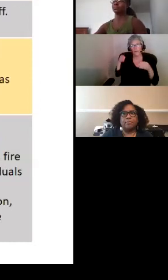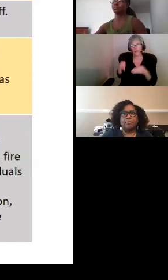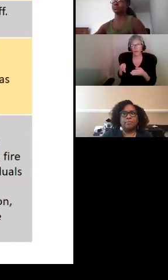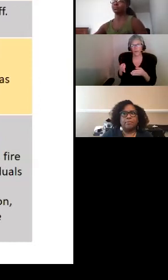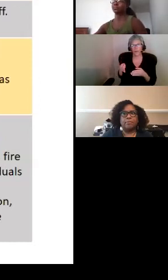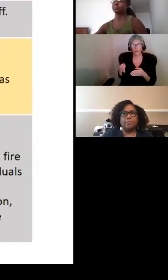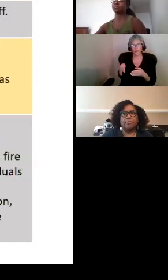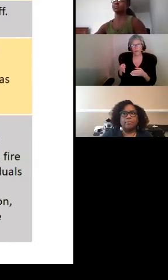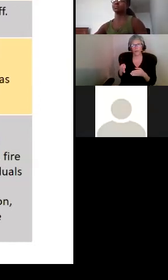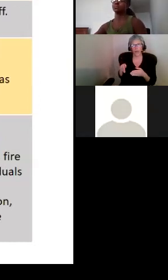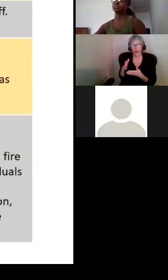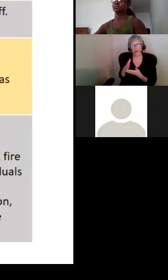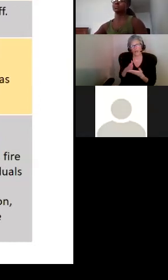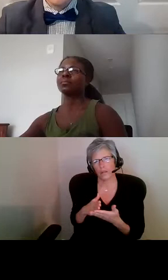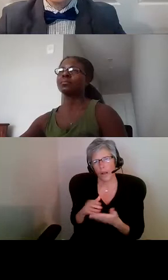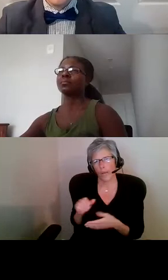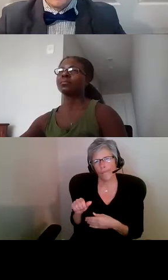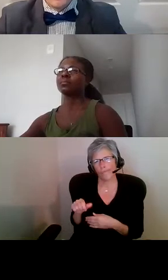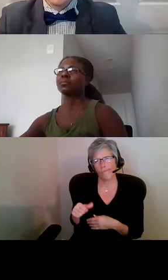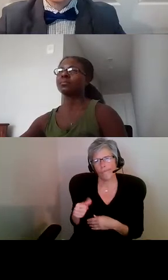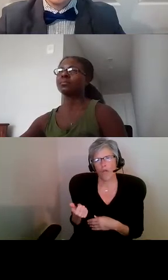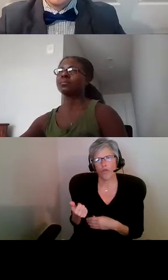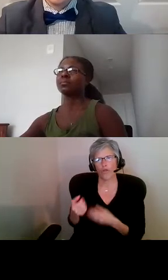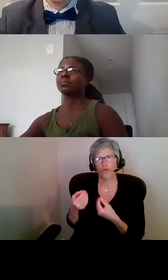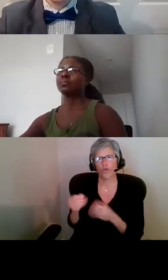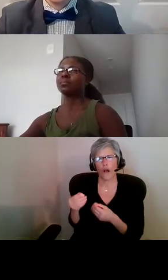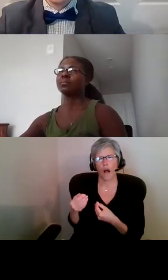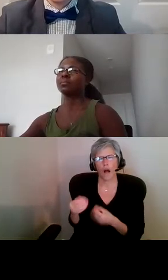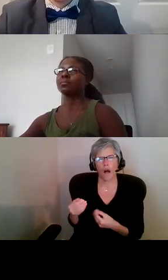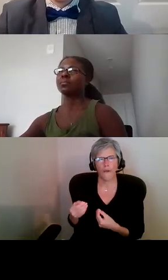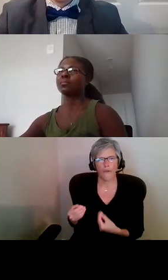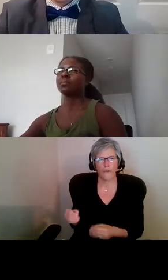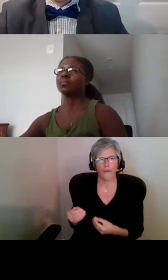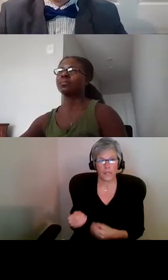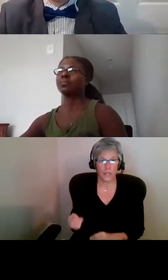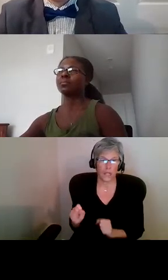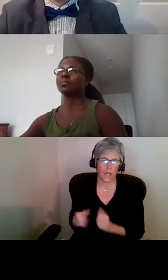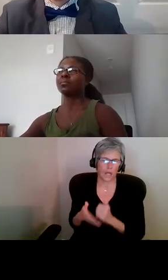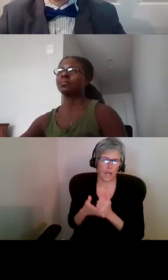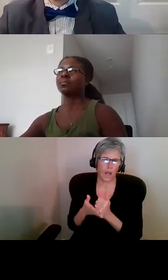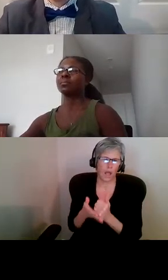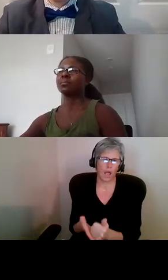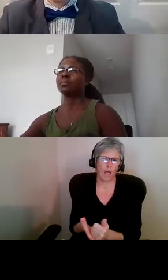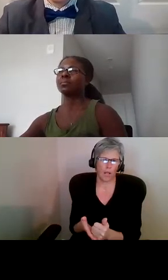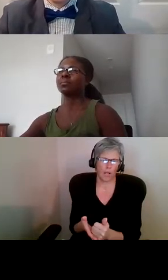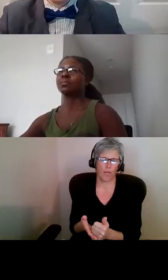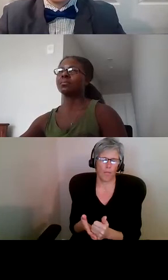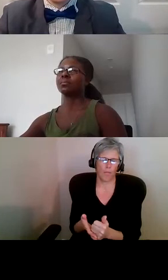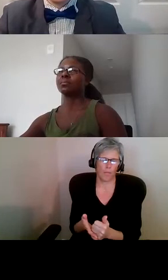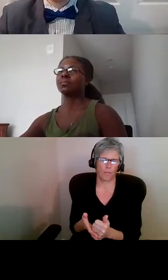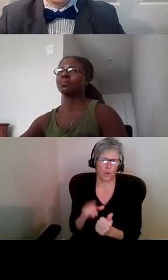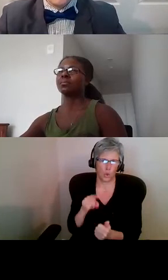some other offices that can be helpful for you in supporting students and supporting your